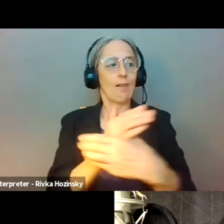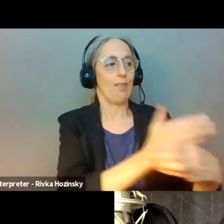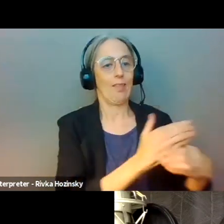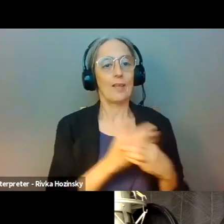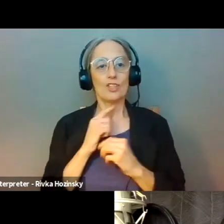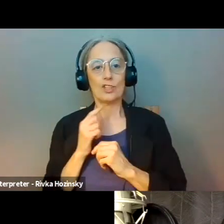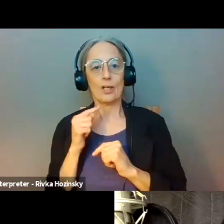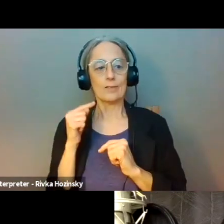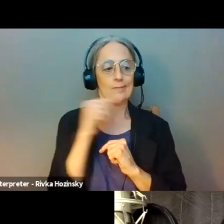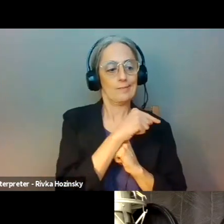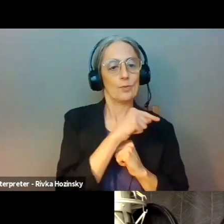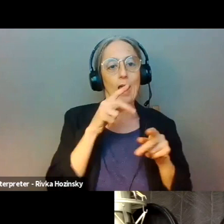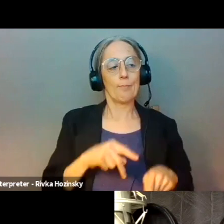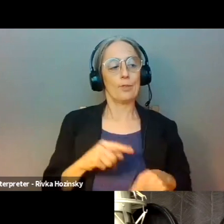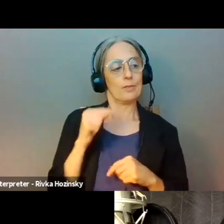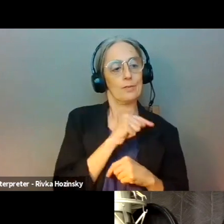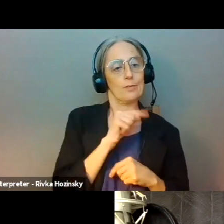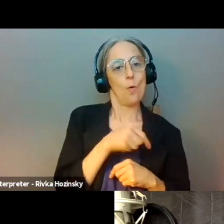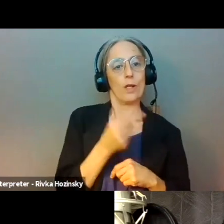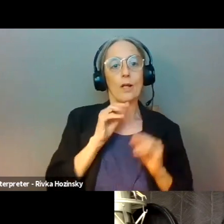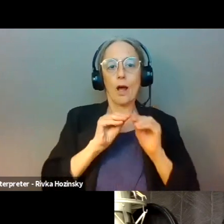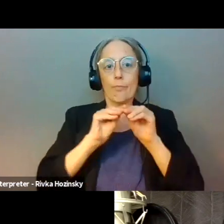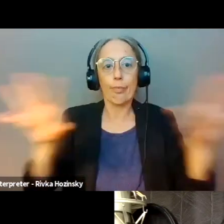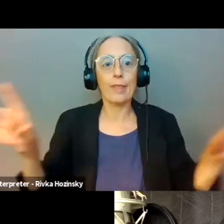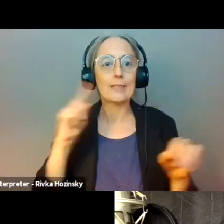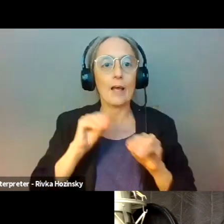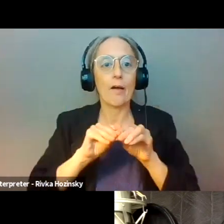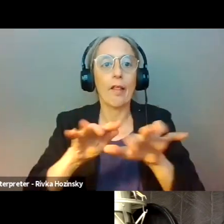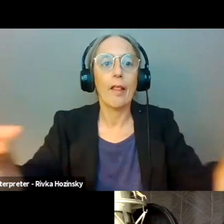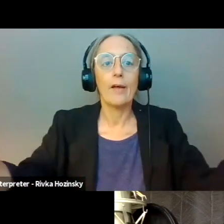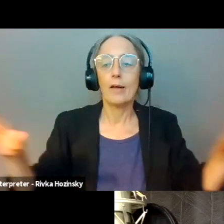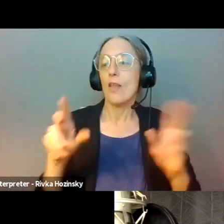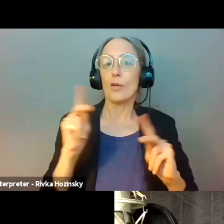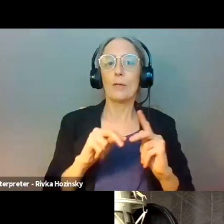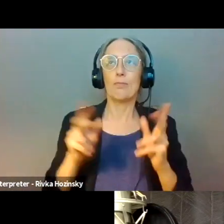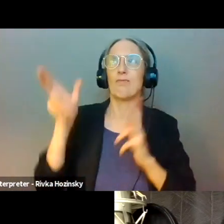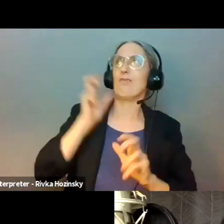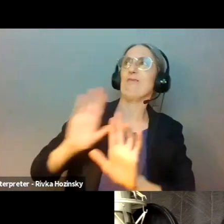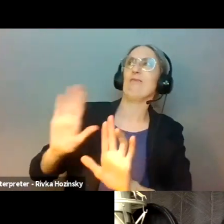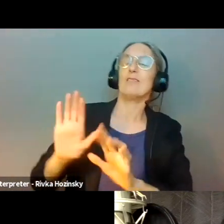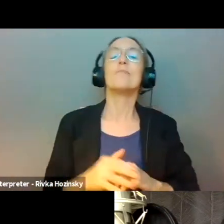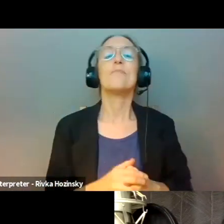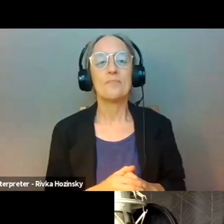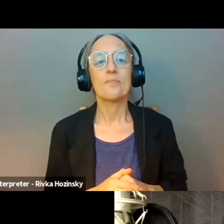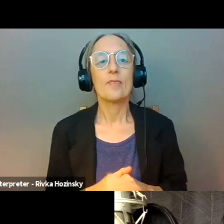And that will really help with any sound bleed for audience members around me. But that's another great reason for why